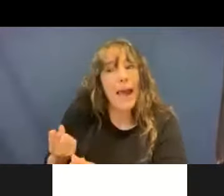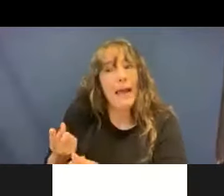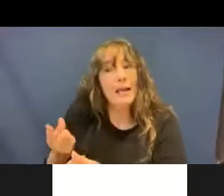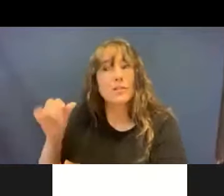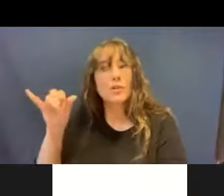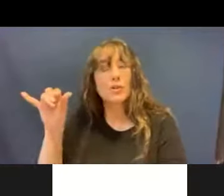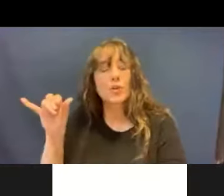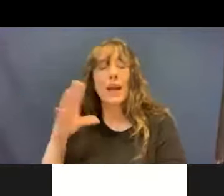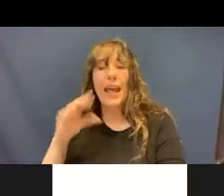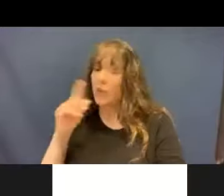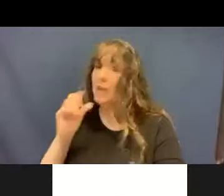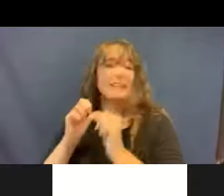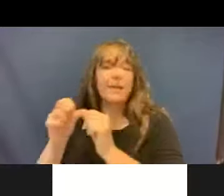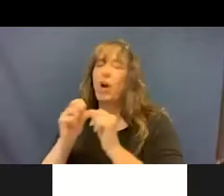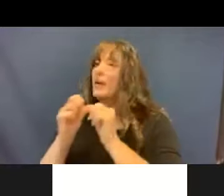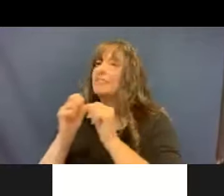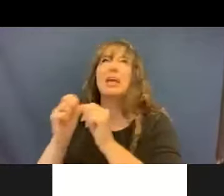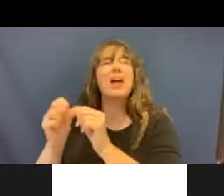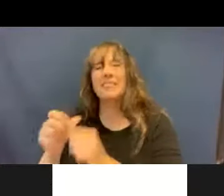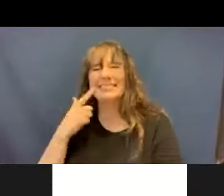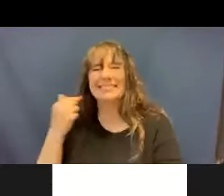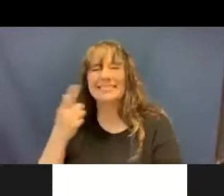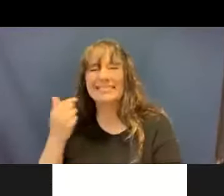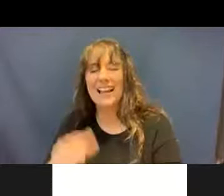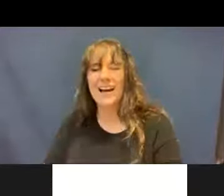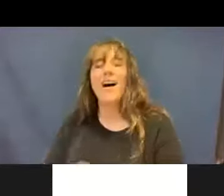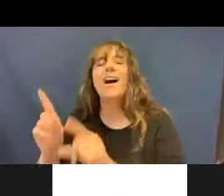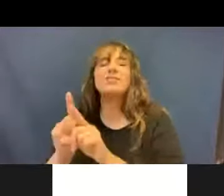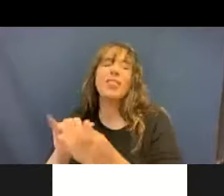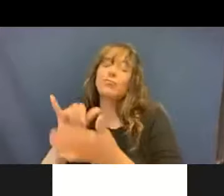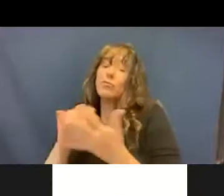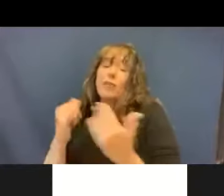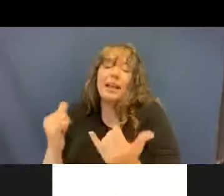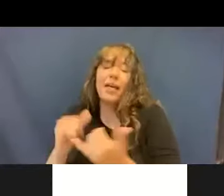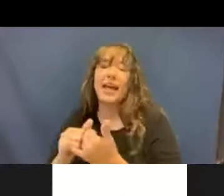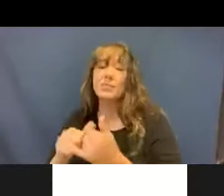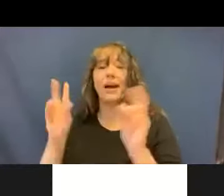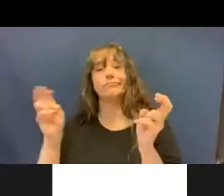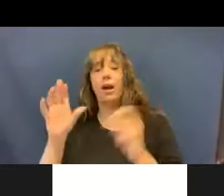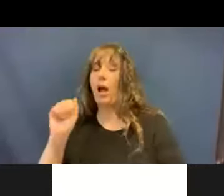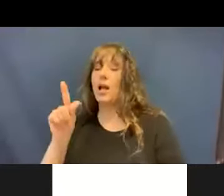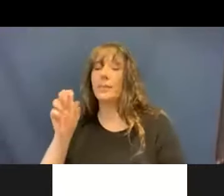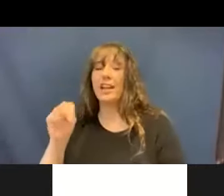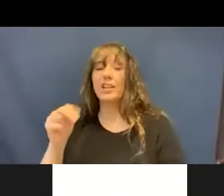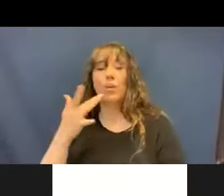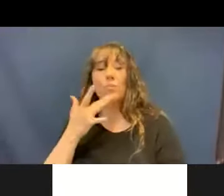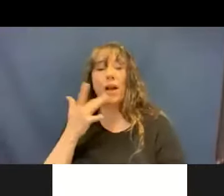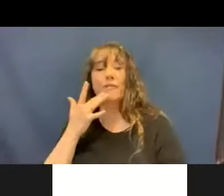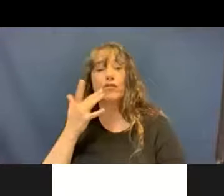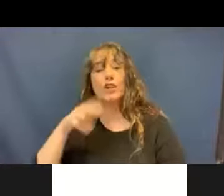will keep going. But that's right now my accommodations are preferential seating, live captioning,